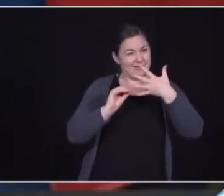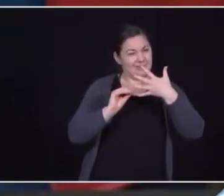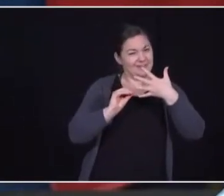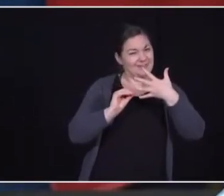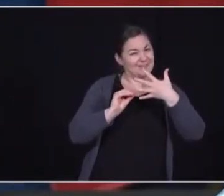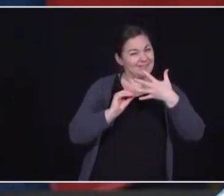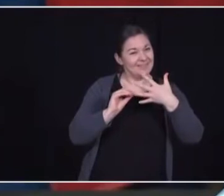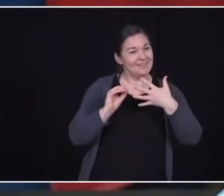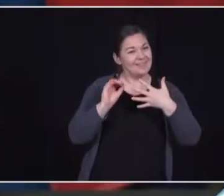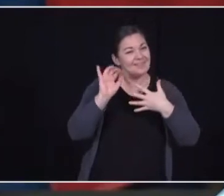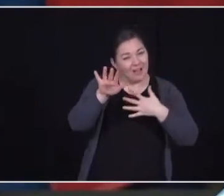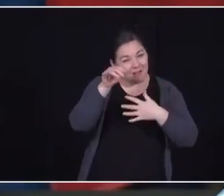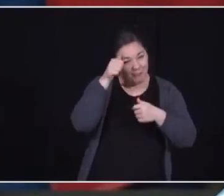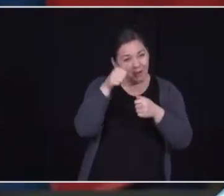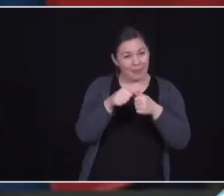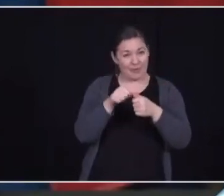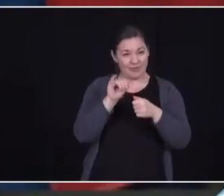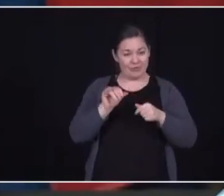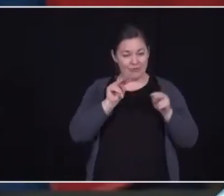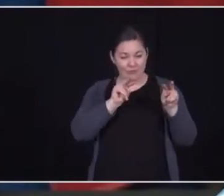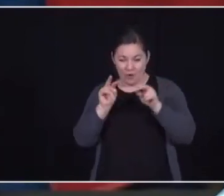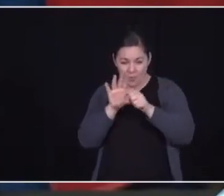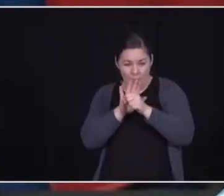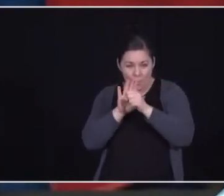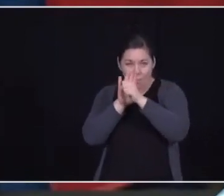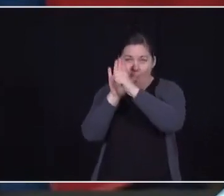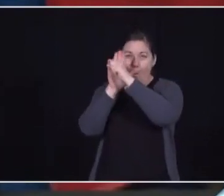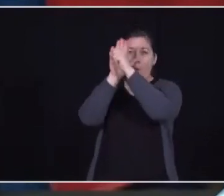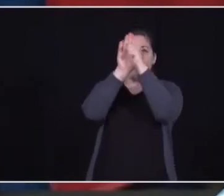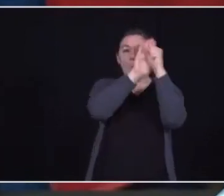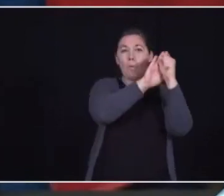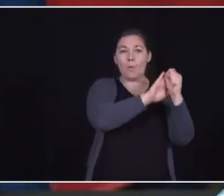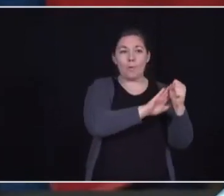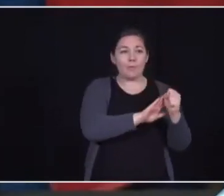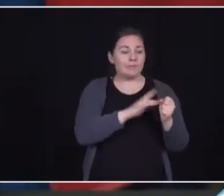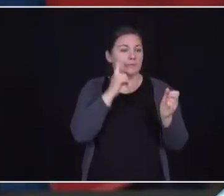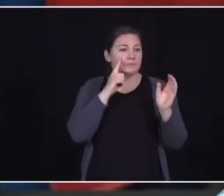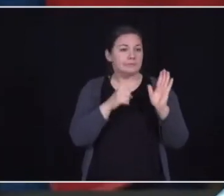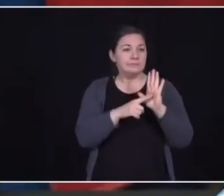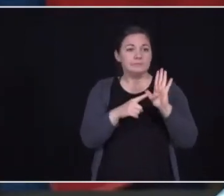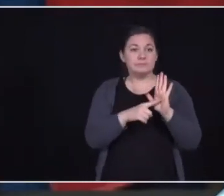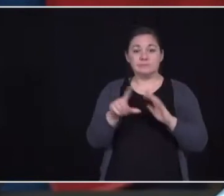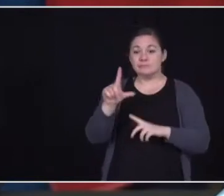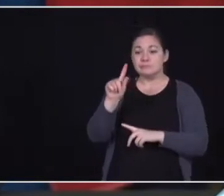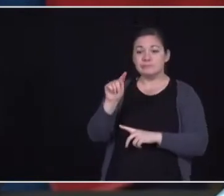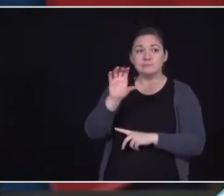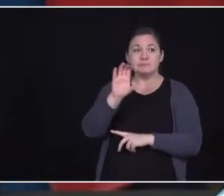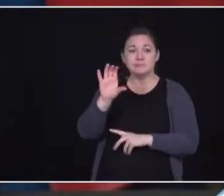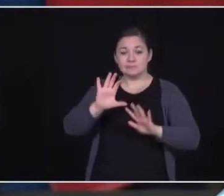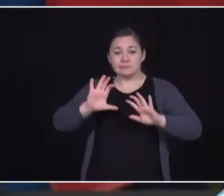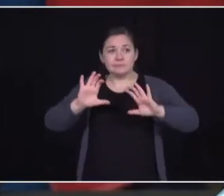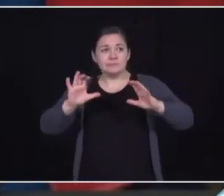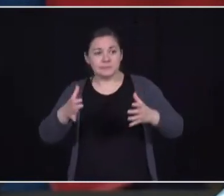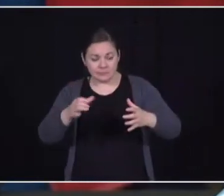And we will use that is one of the many factors in deciding which goes back to what I was talking about the